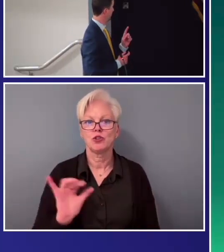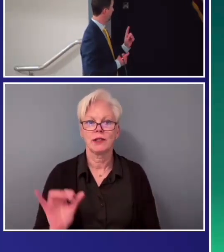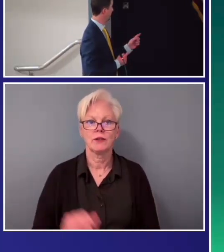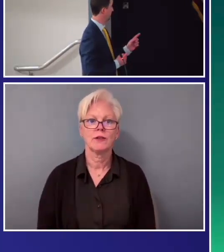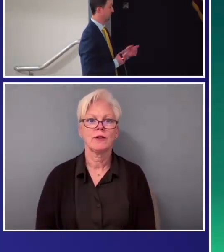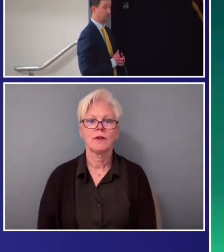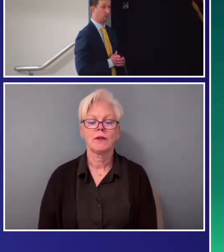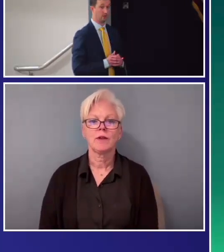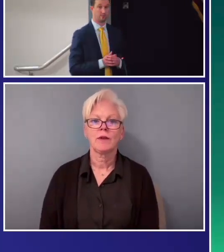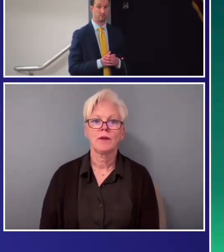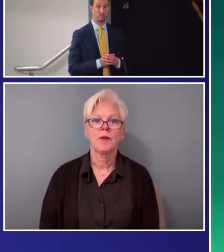Yes, this is the one.